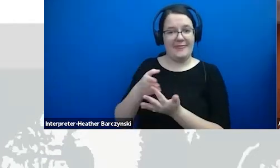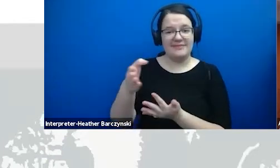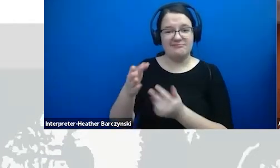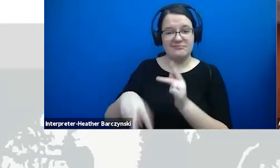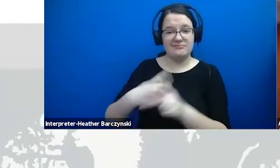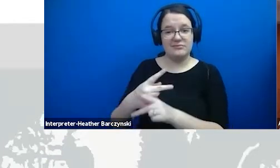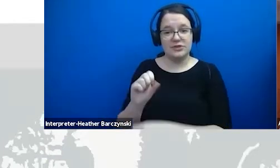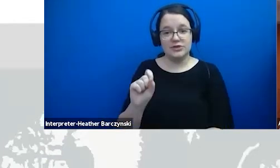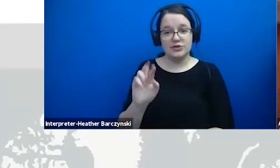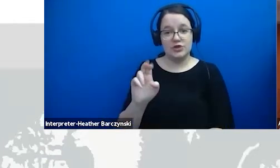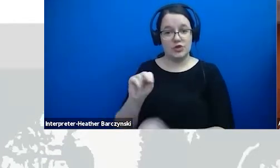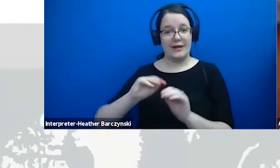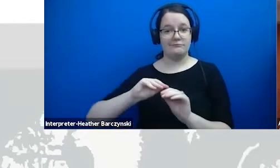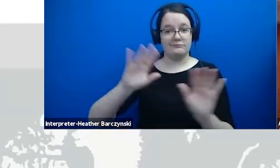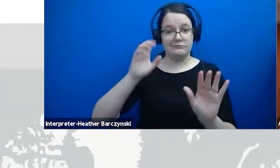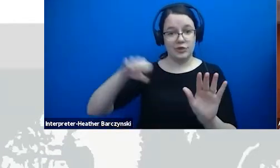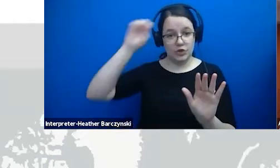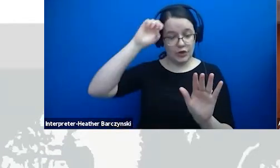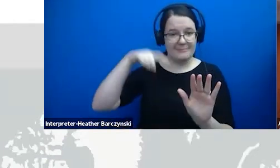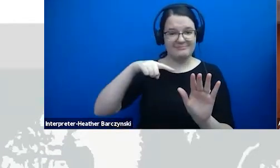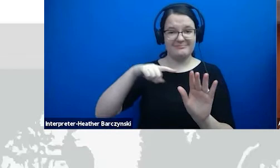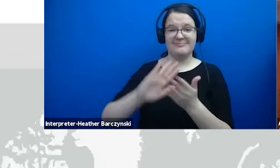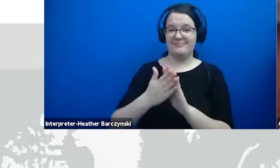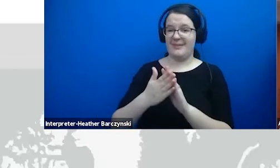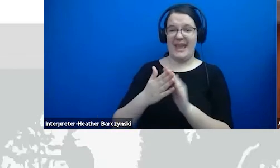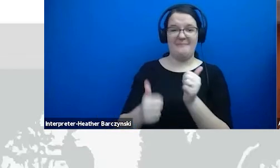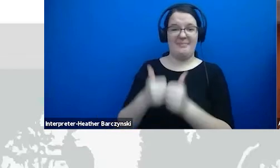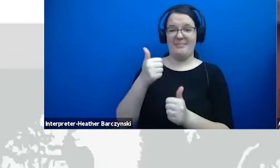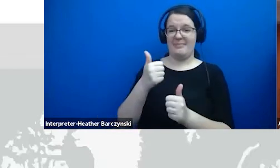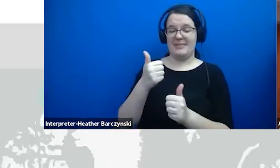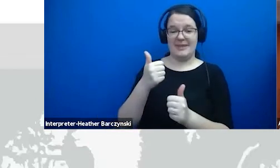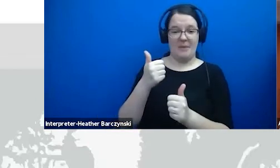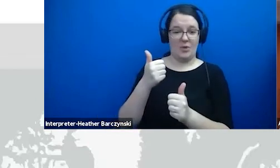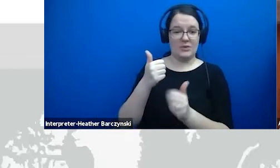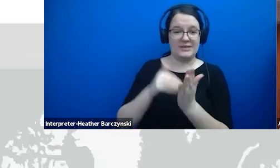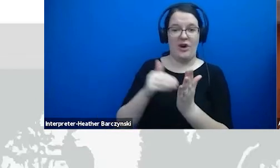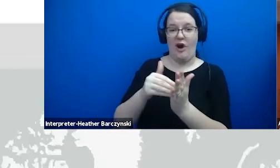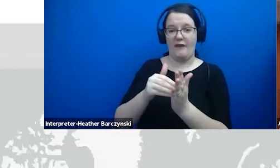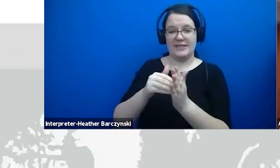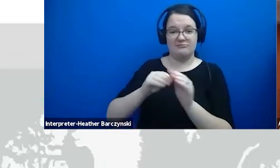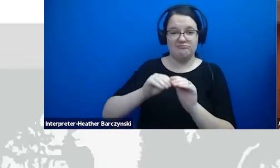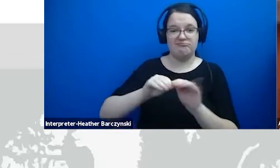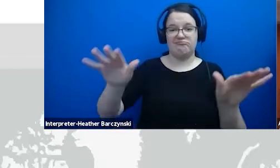spread in europe actually became the dominant strain worldwide now in order for a virus